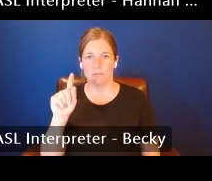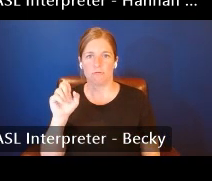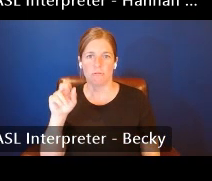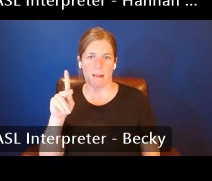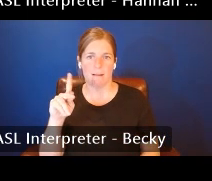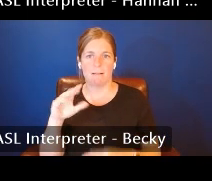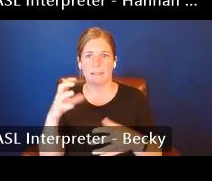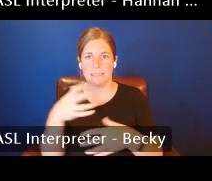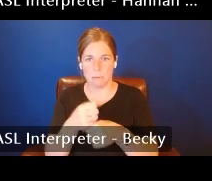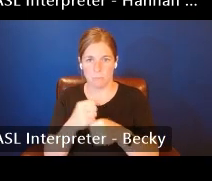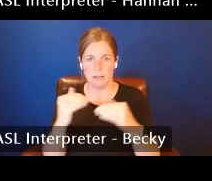Wrapping to top.